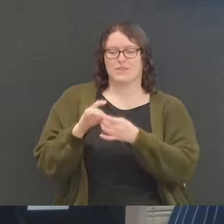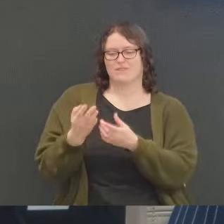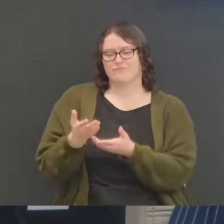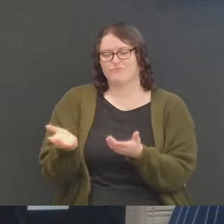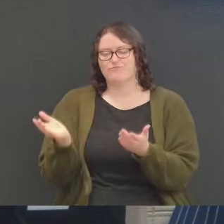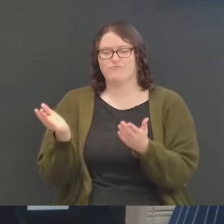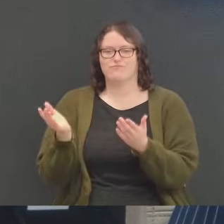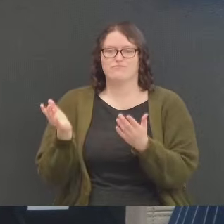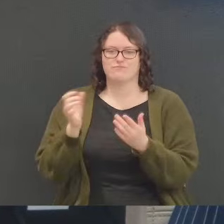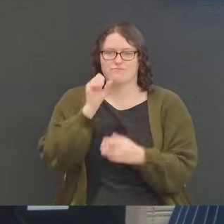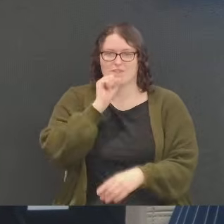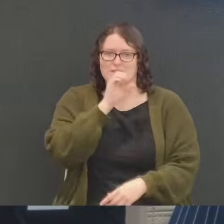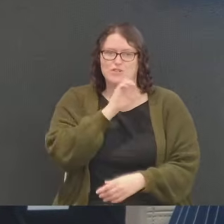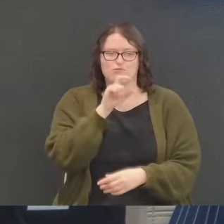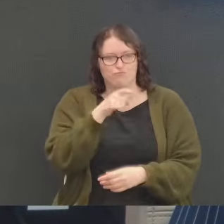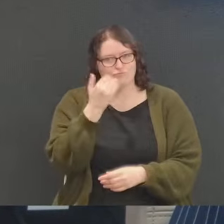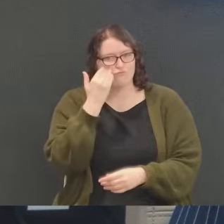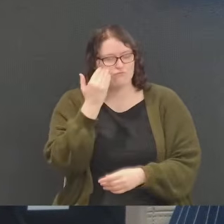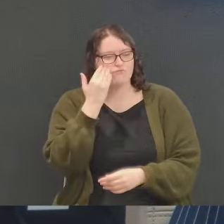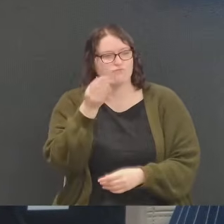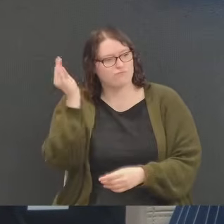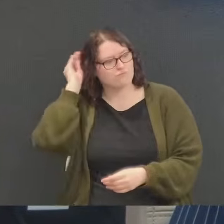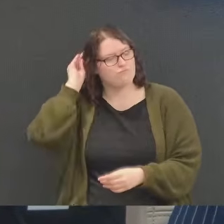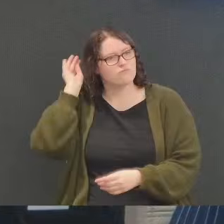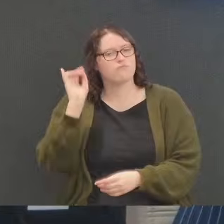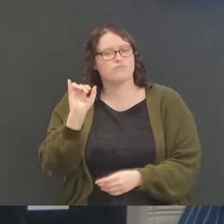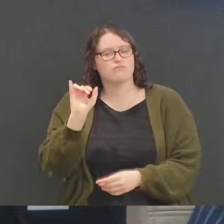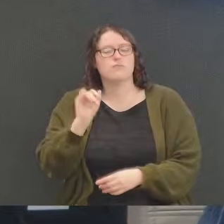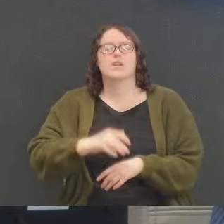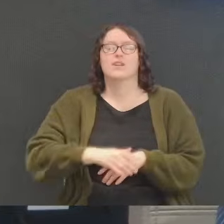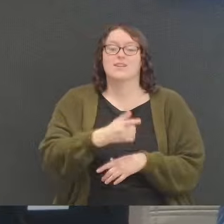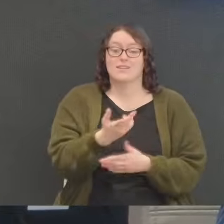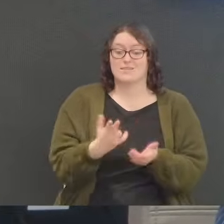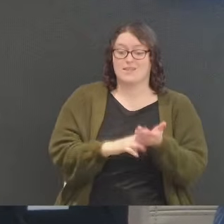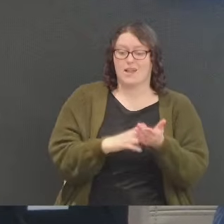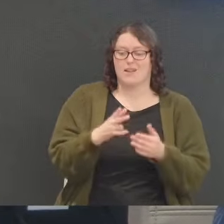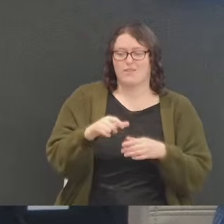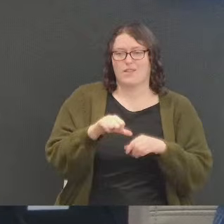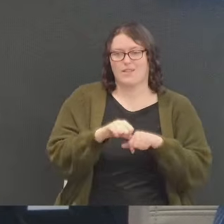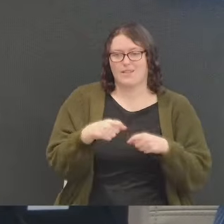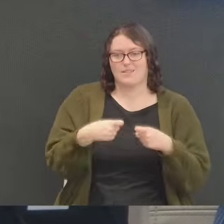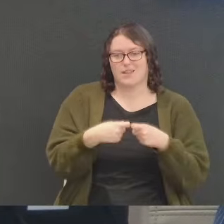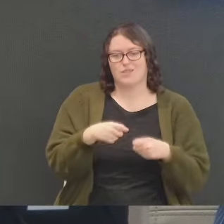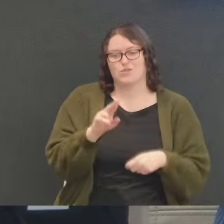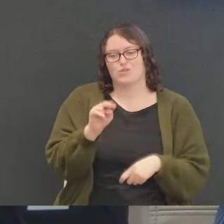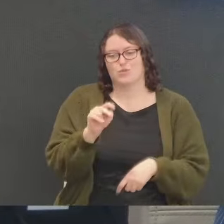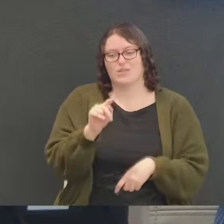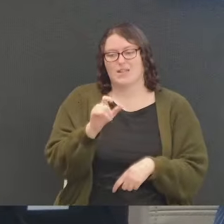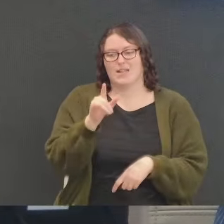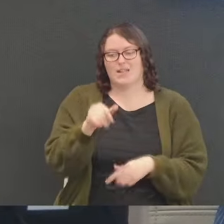seniors need to know. Seniors can sign up for the utility program on site. that's what I love